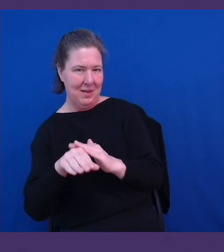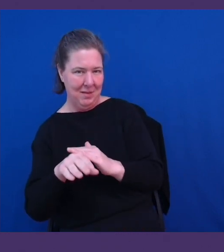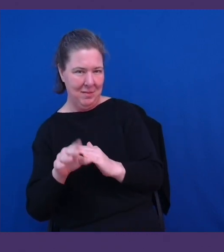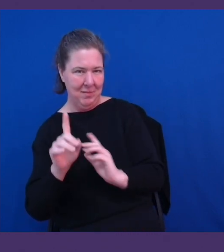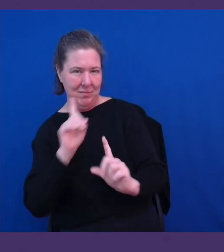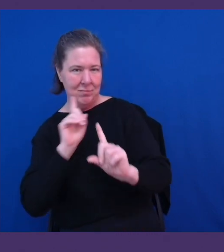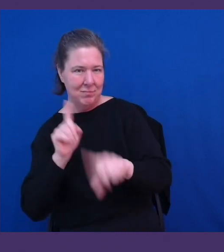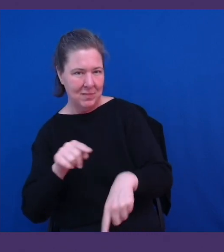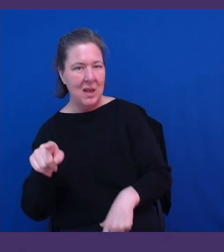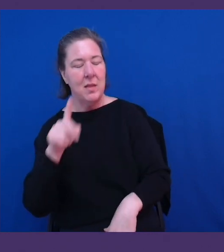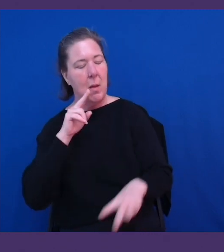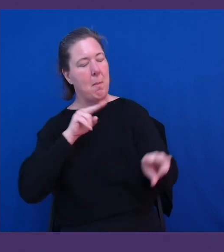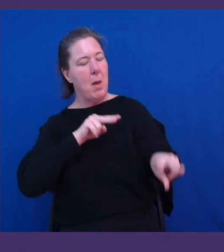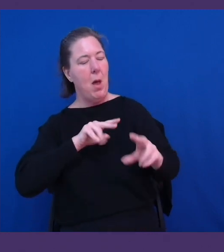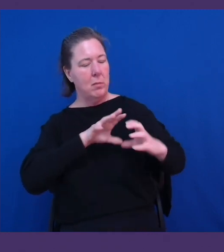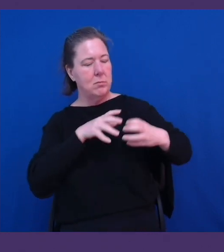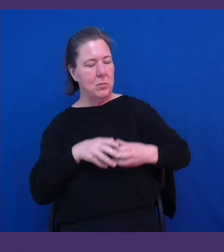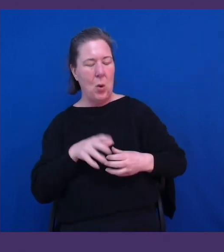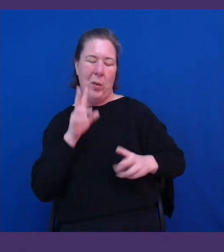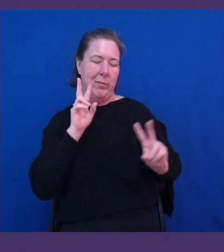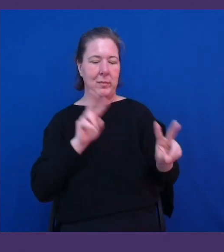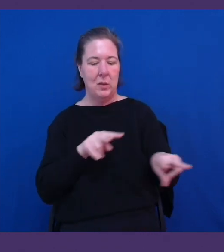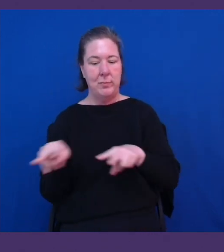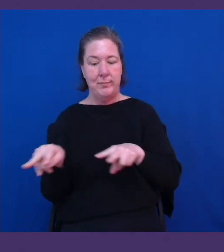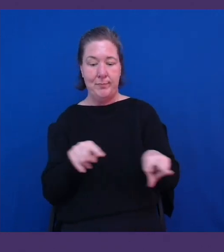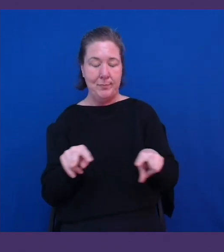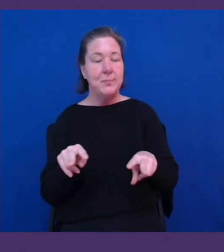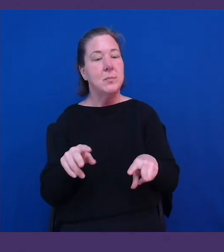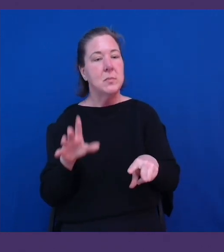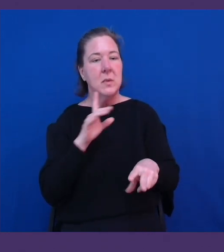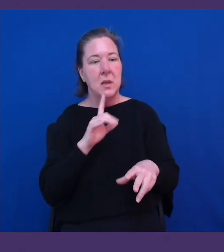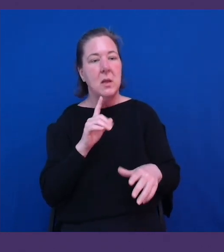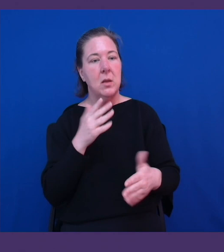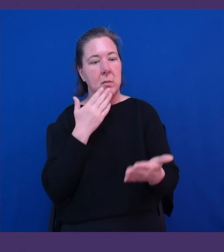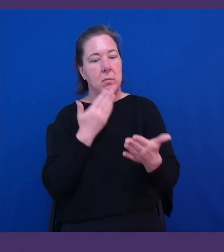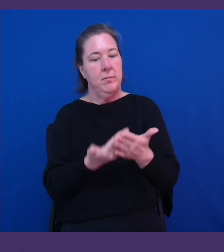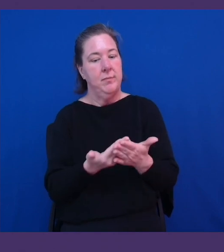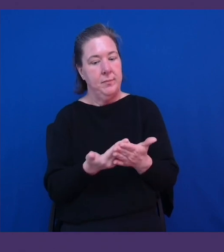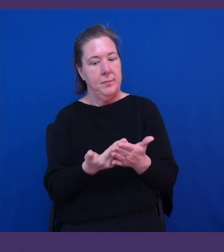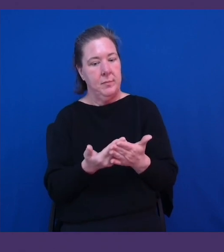or in this case surveillance bodies can effectively champion the case.